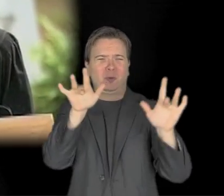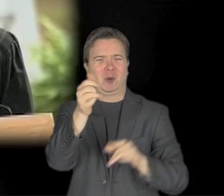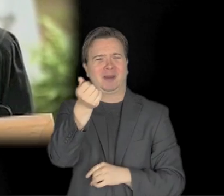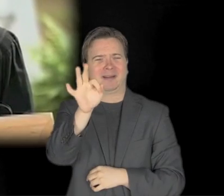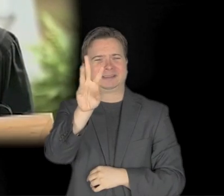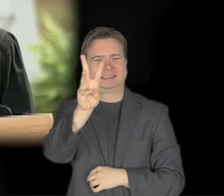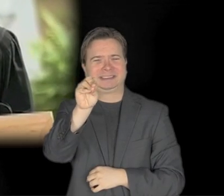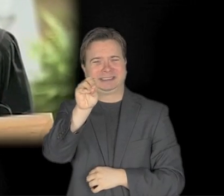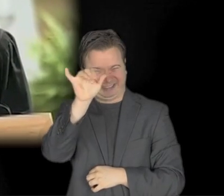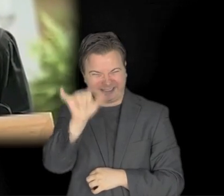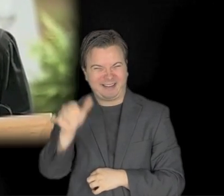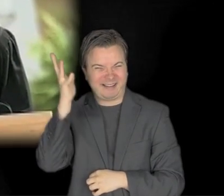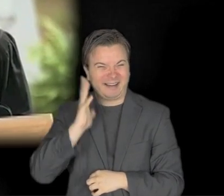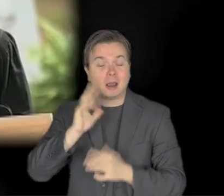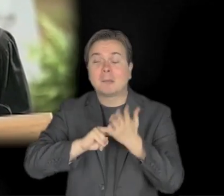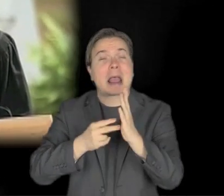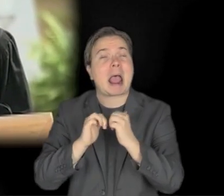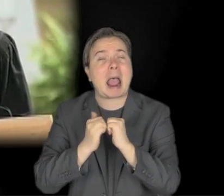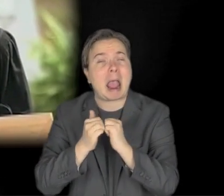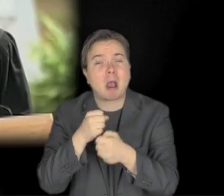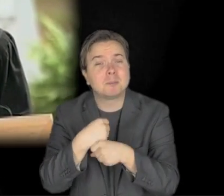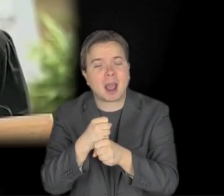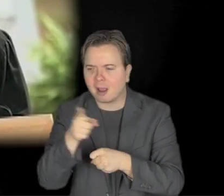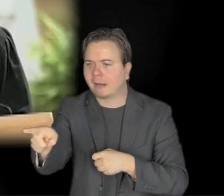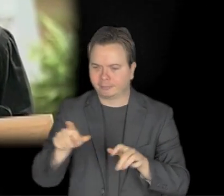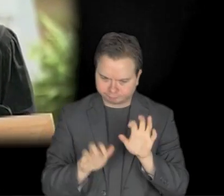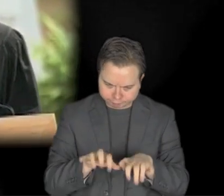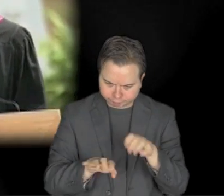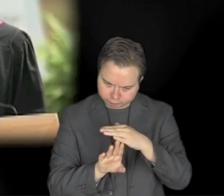all made with typewriters, scissors, and polaroid cameras.